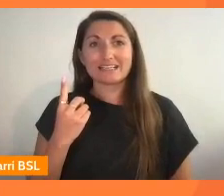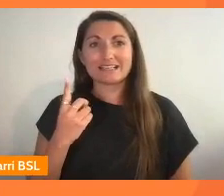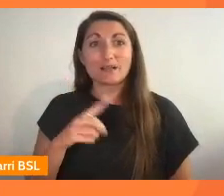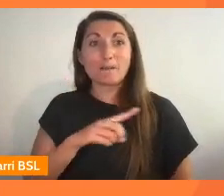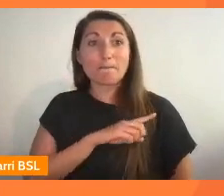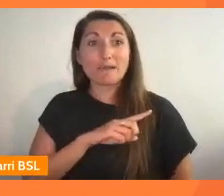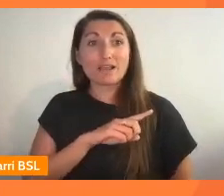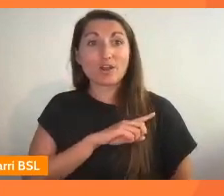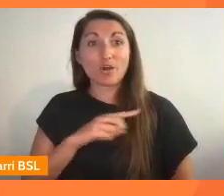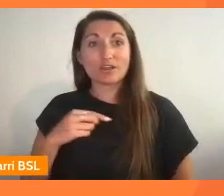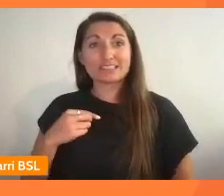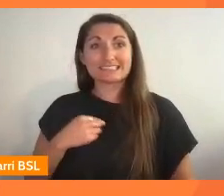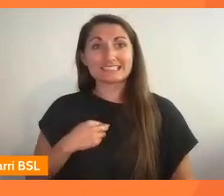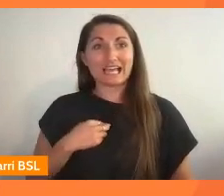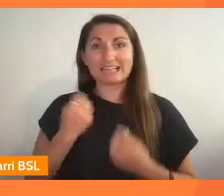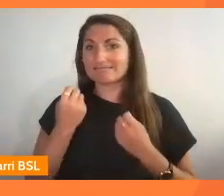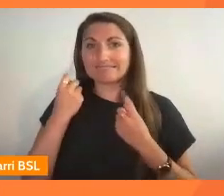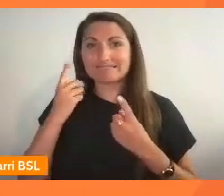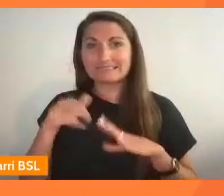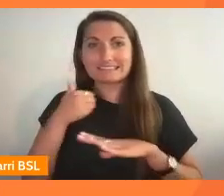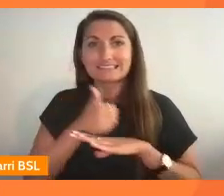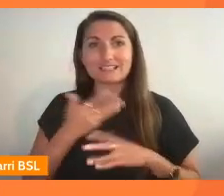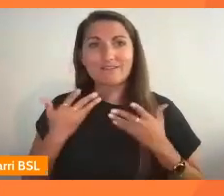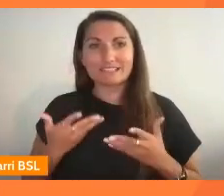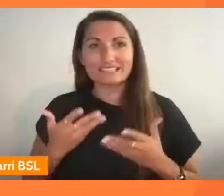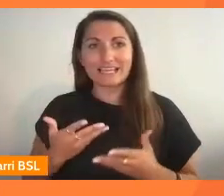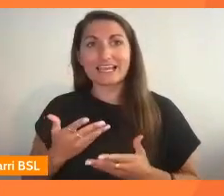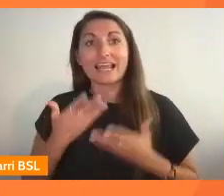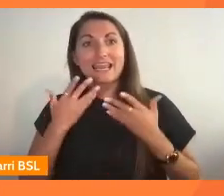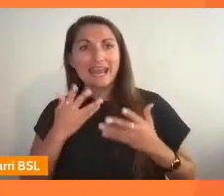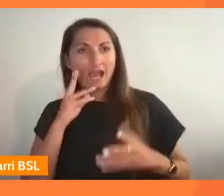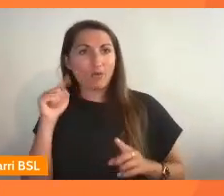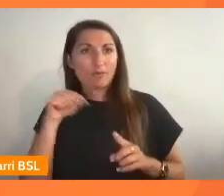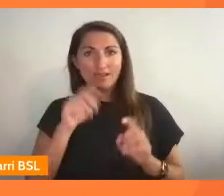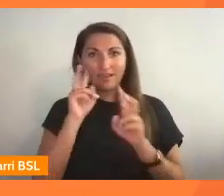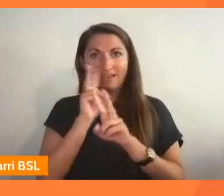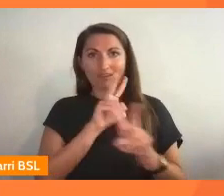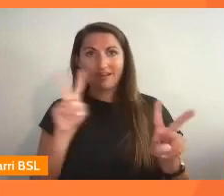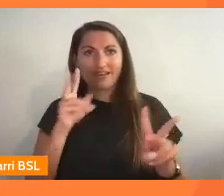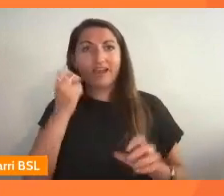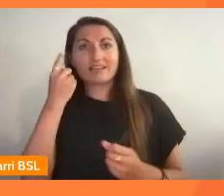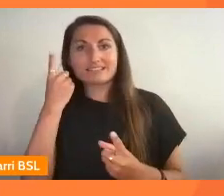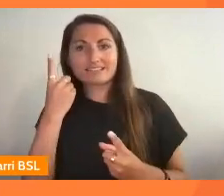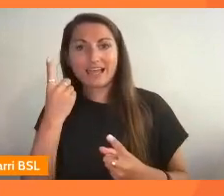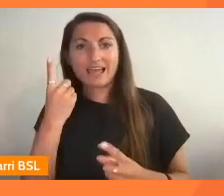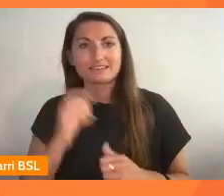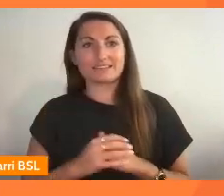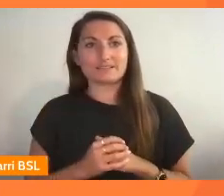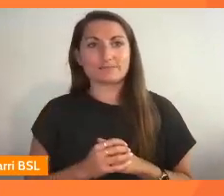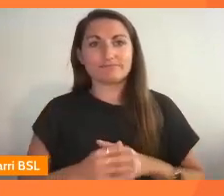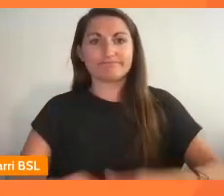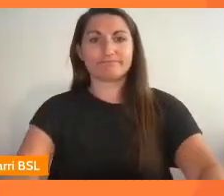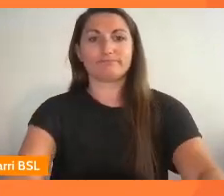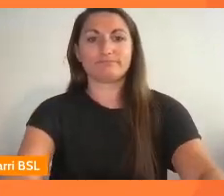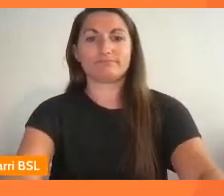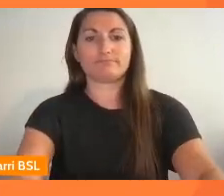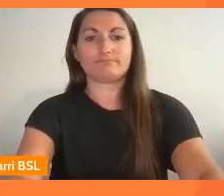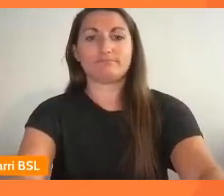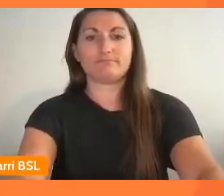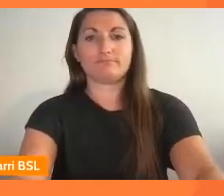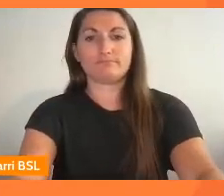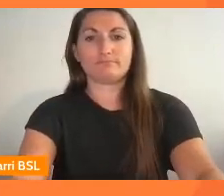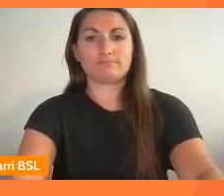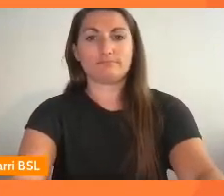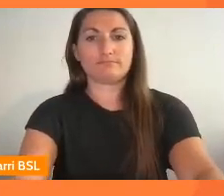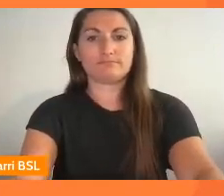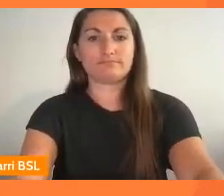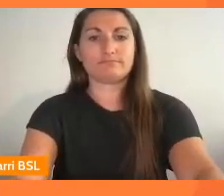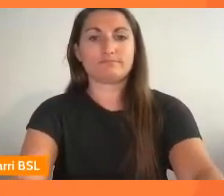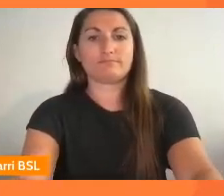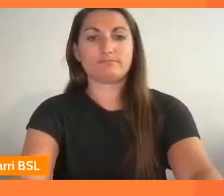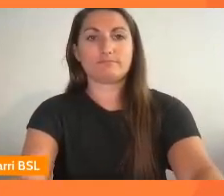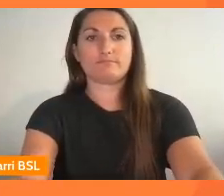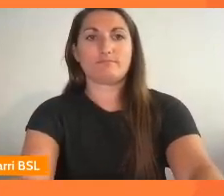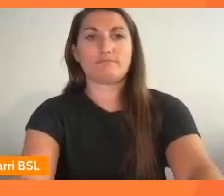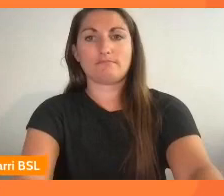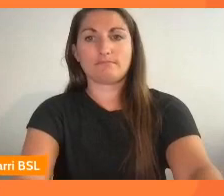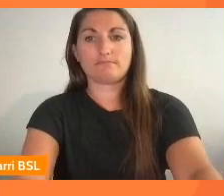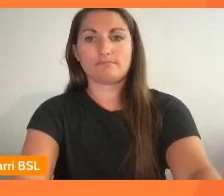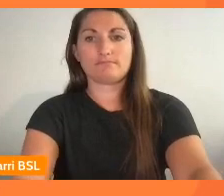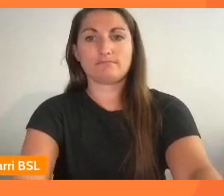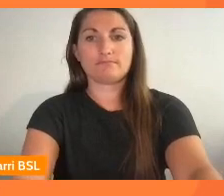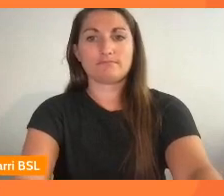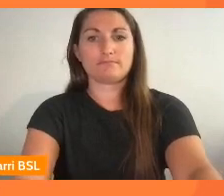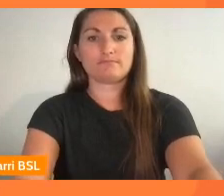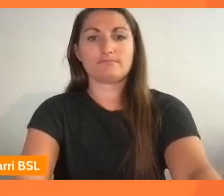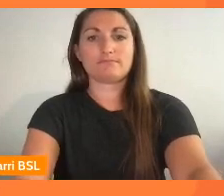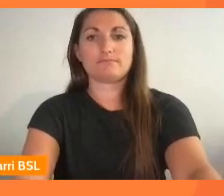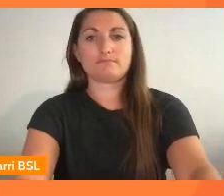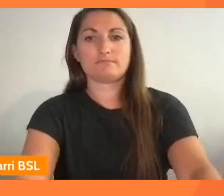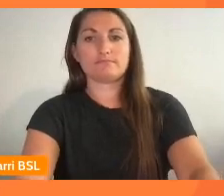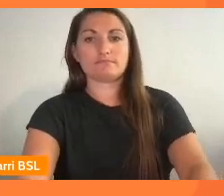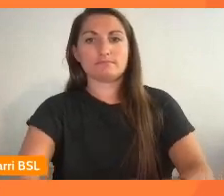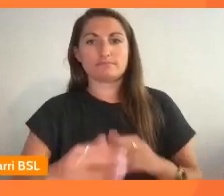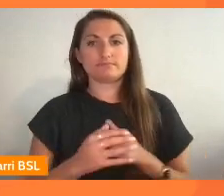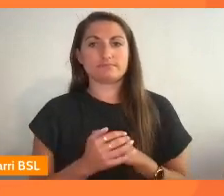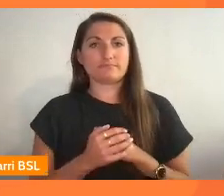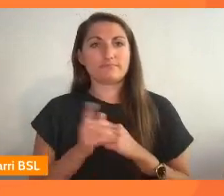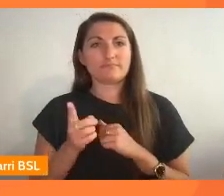set-up of today and I had understood...